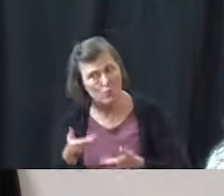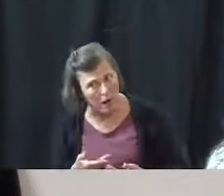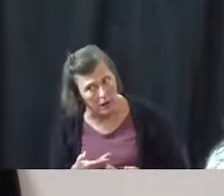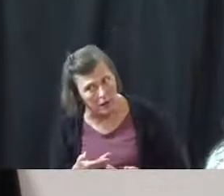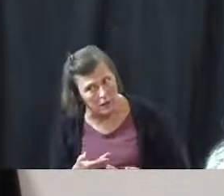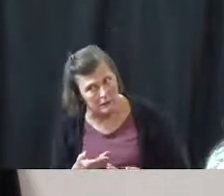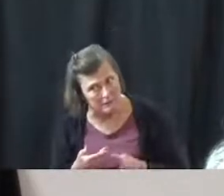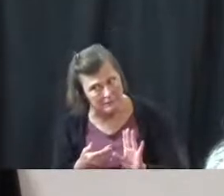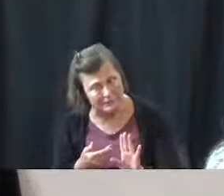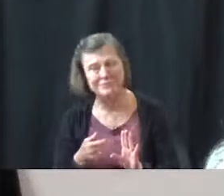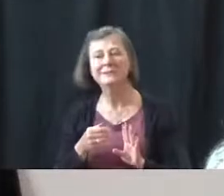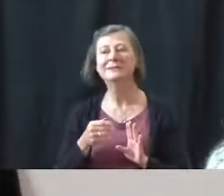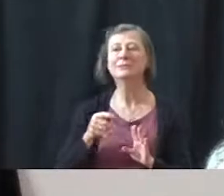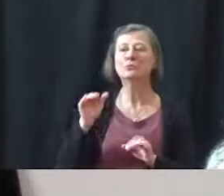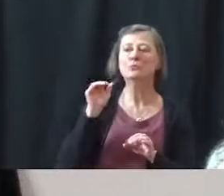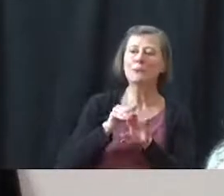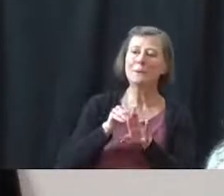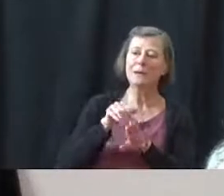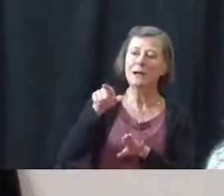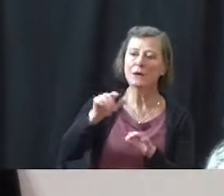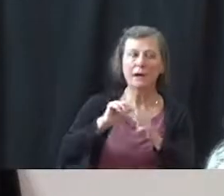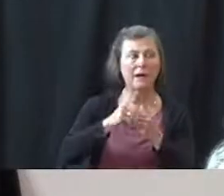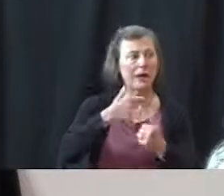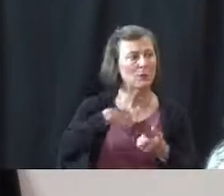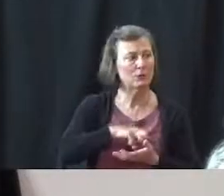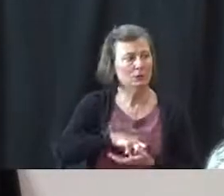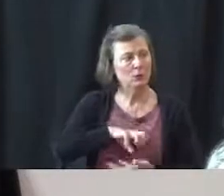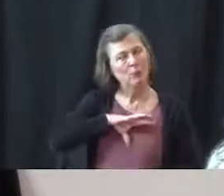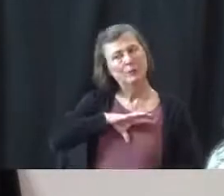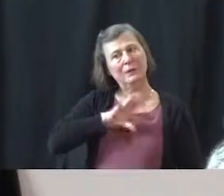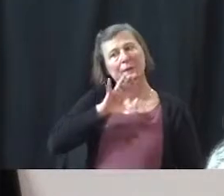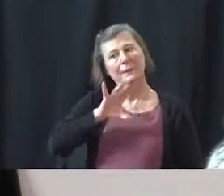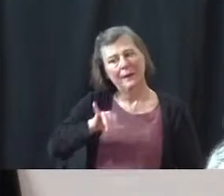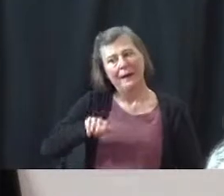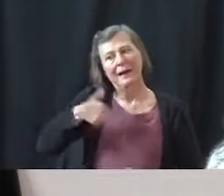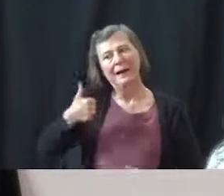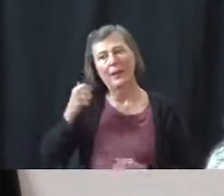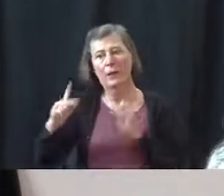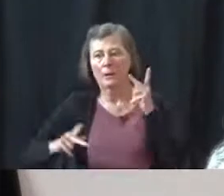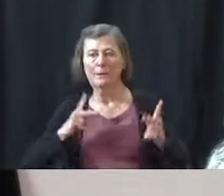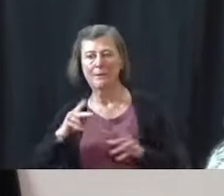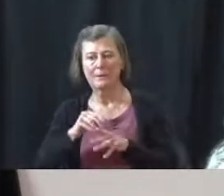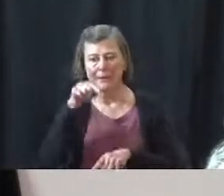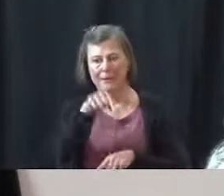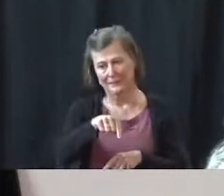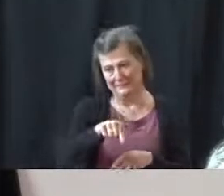And, this is to remind you of how we're enriched by other people in this community.